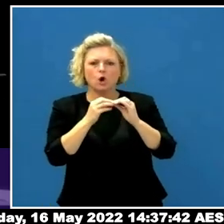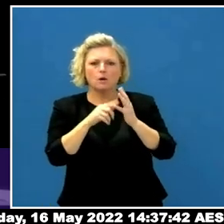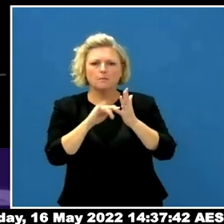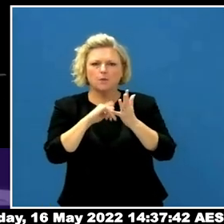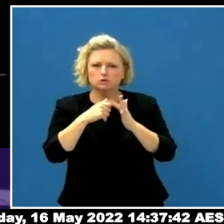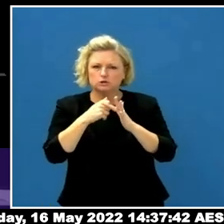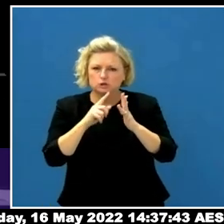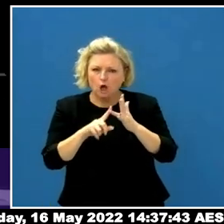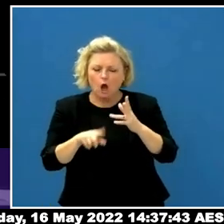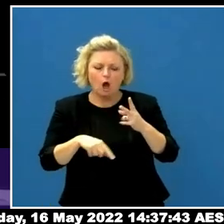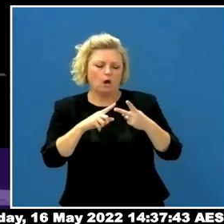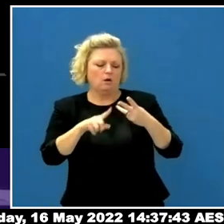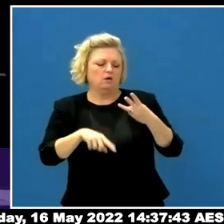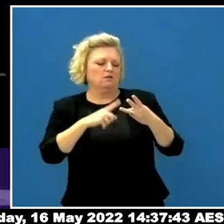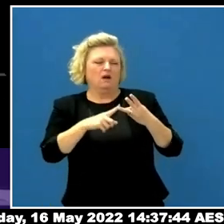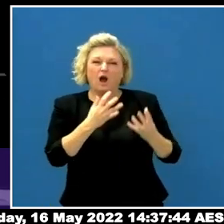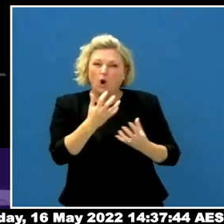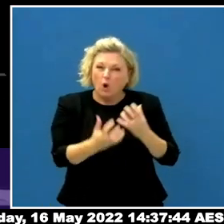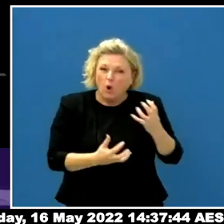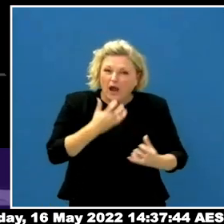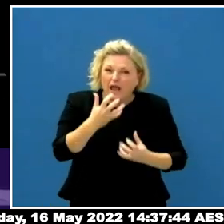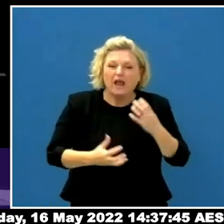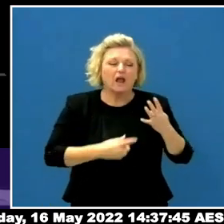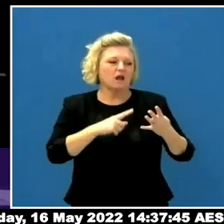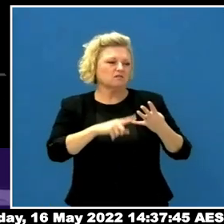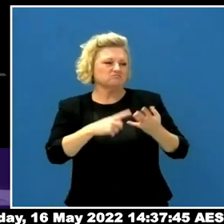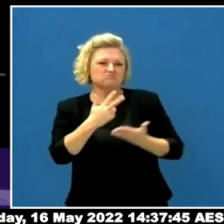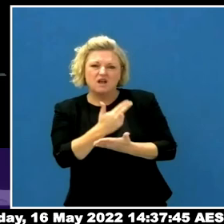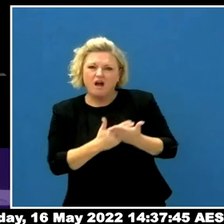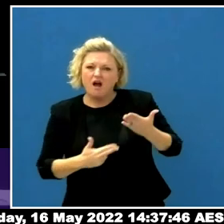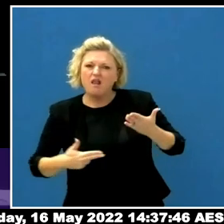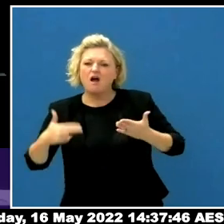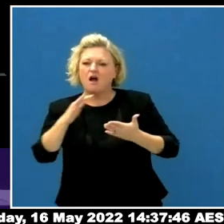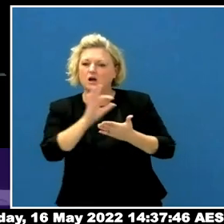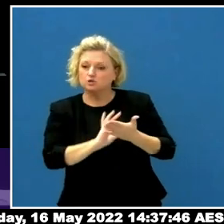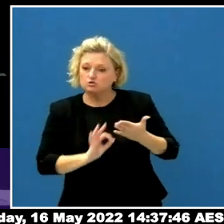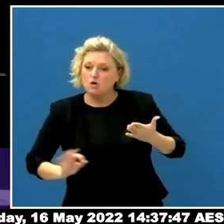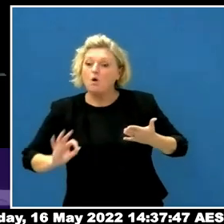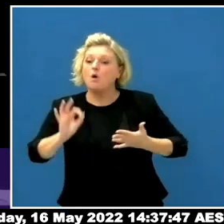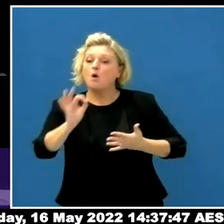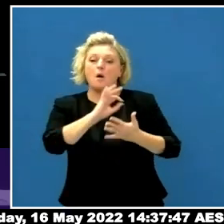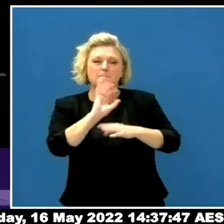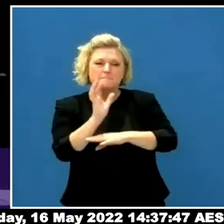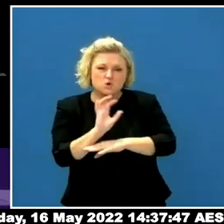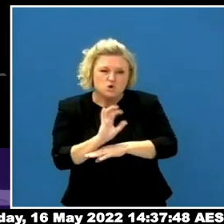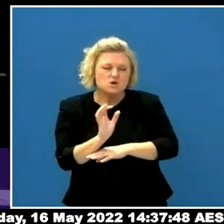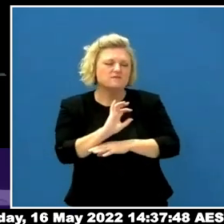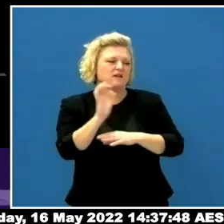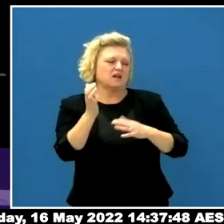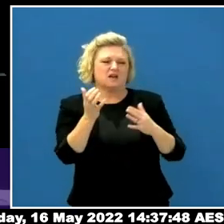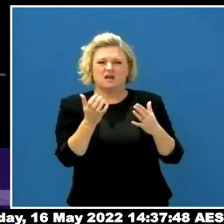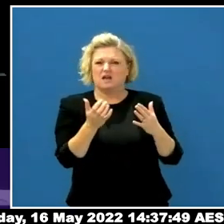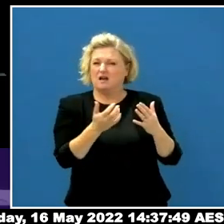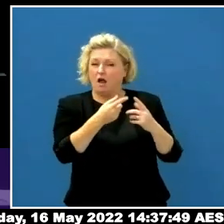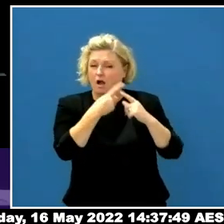words and colouring in and, you know, using his AAC device, his communications have come